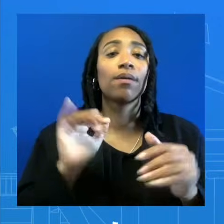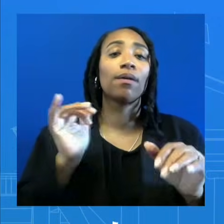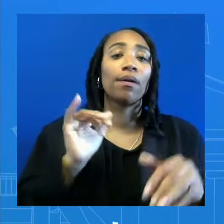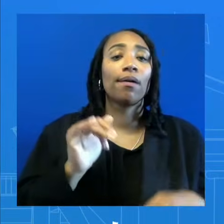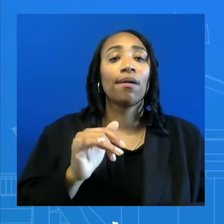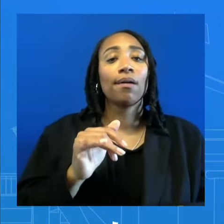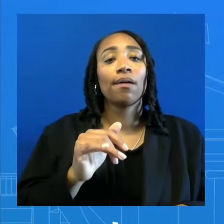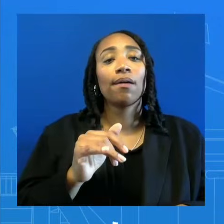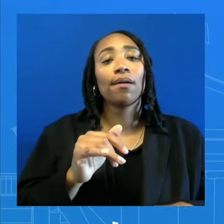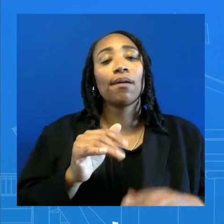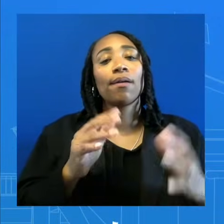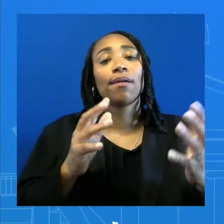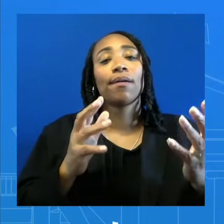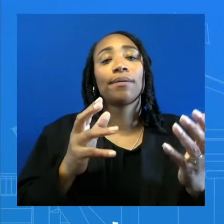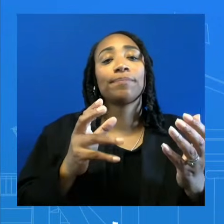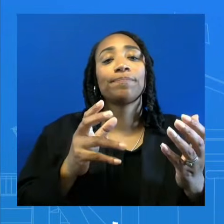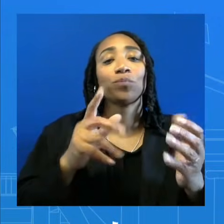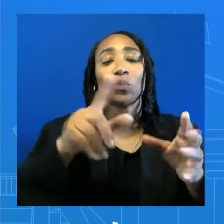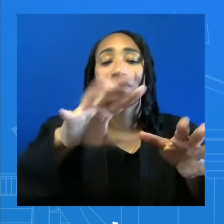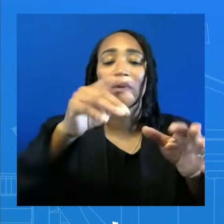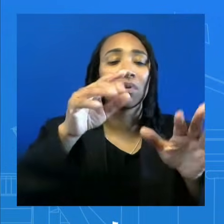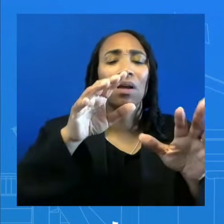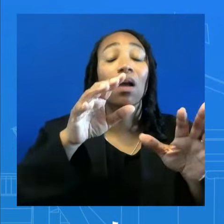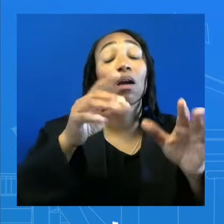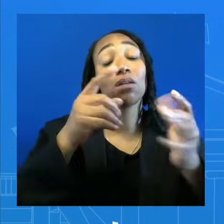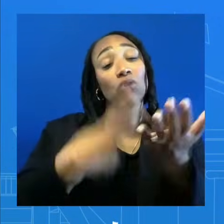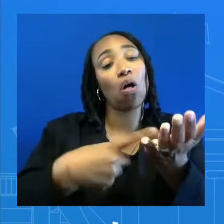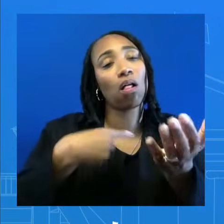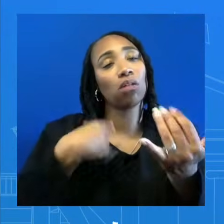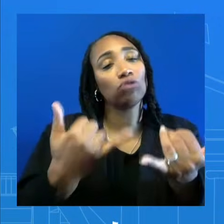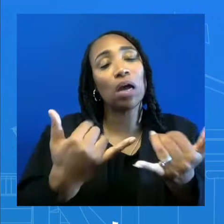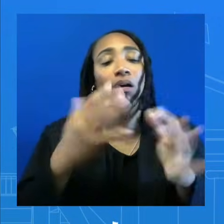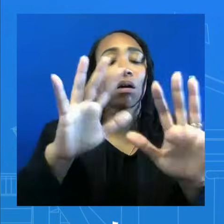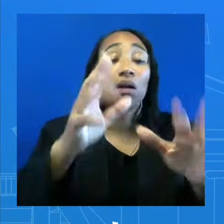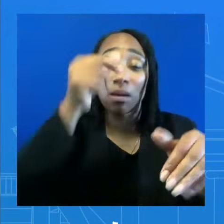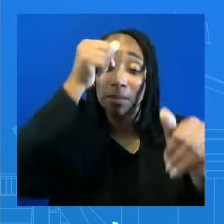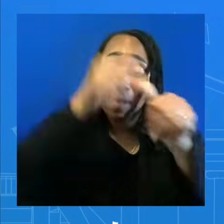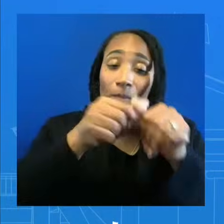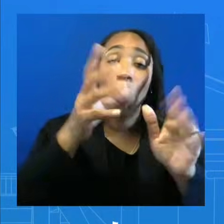has also done 122 commutations, 21 pardons before this.